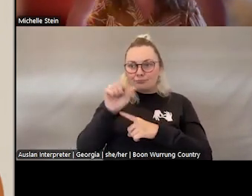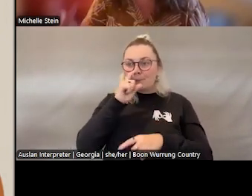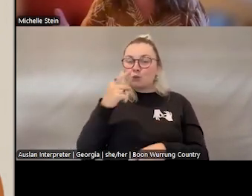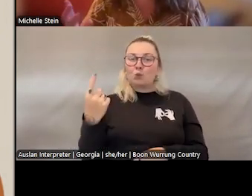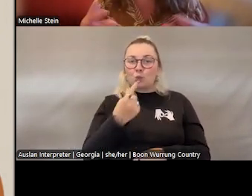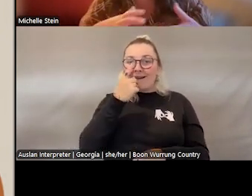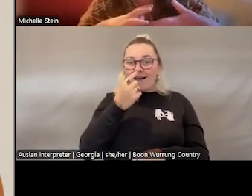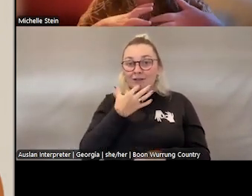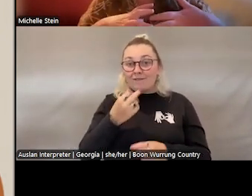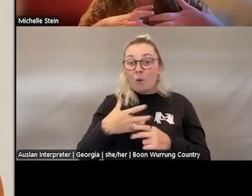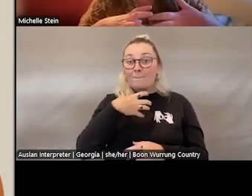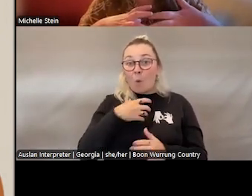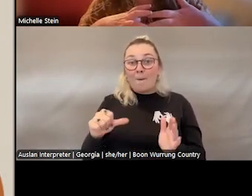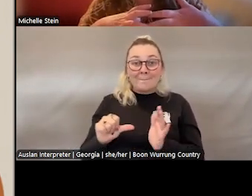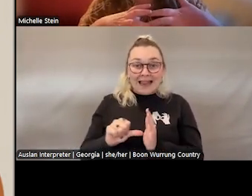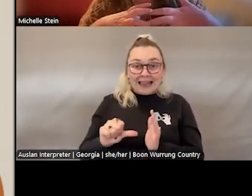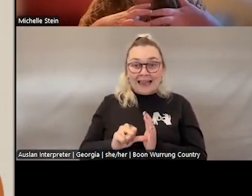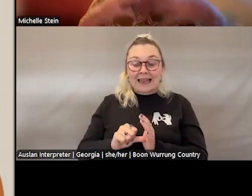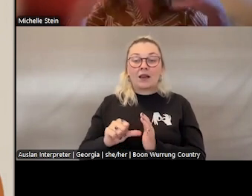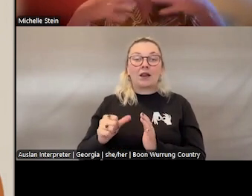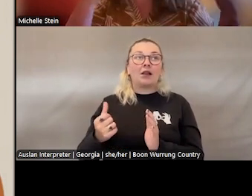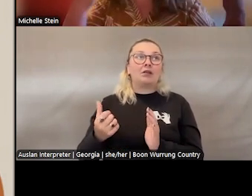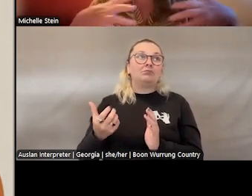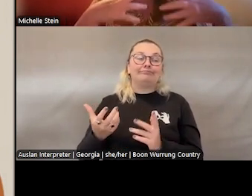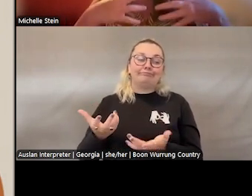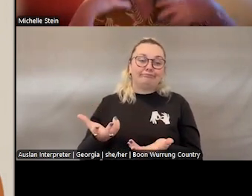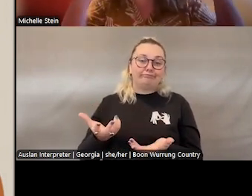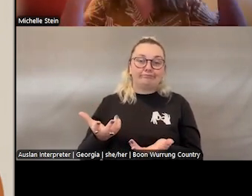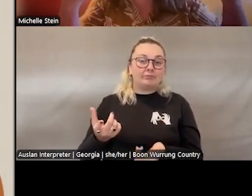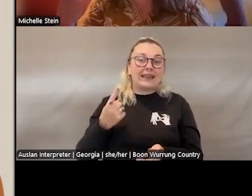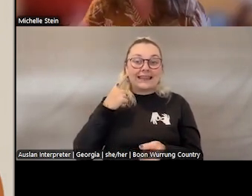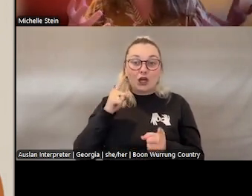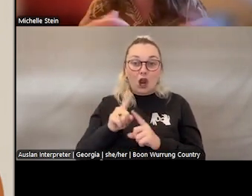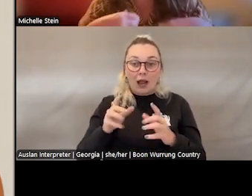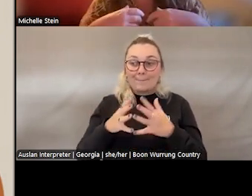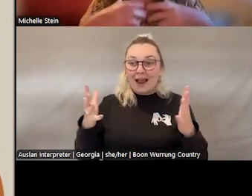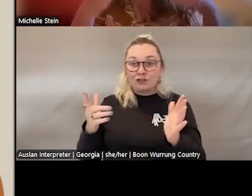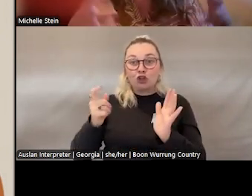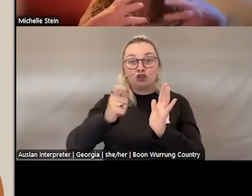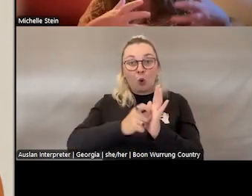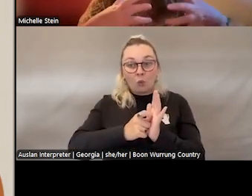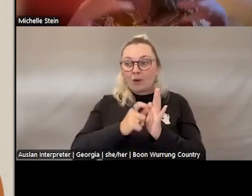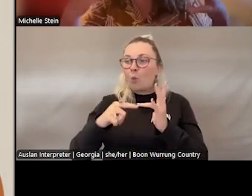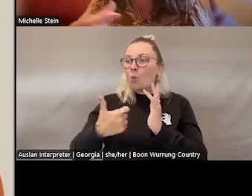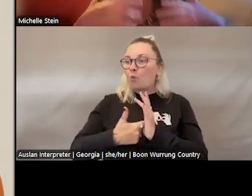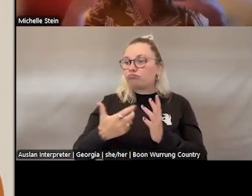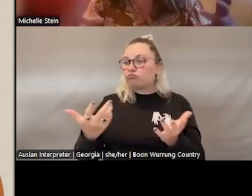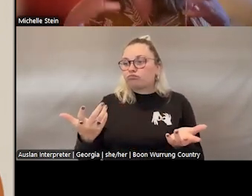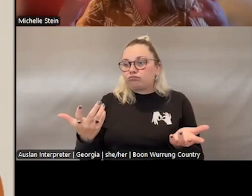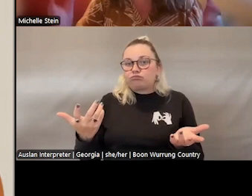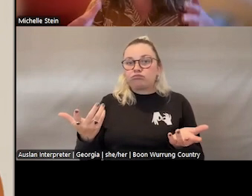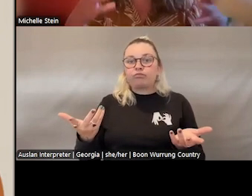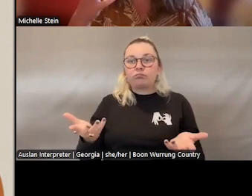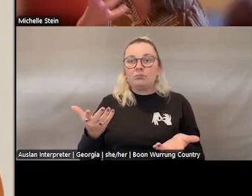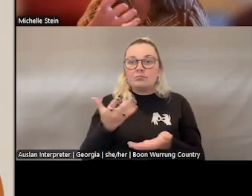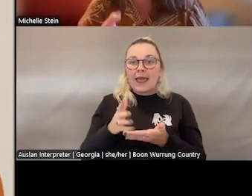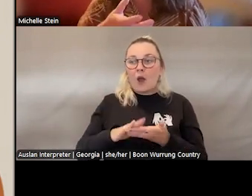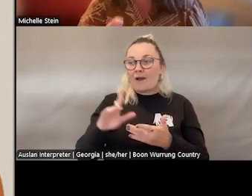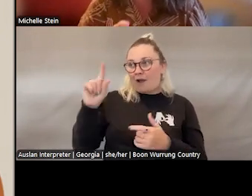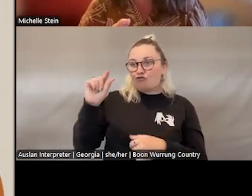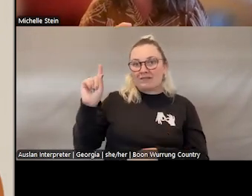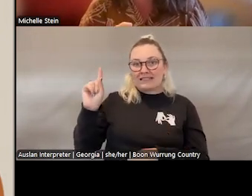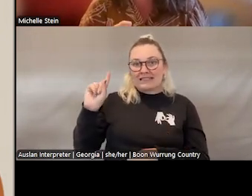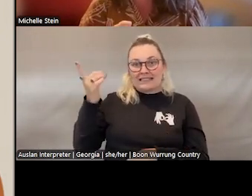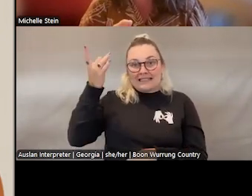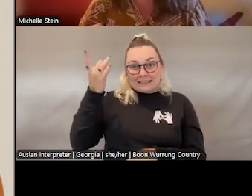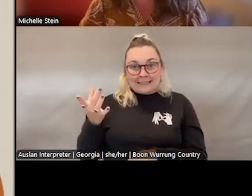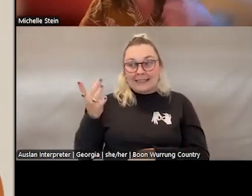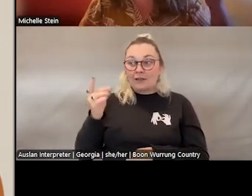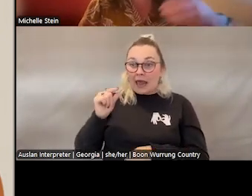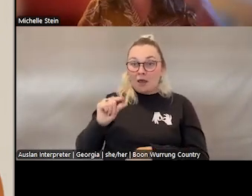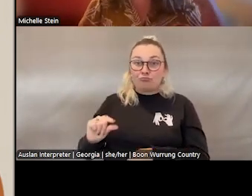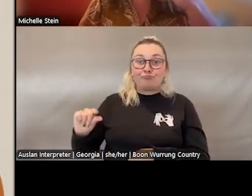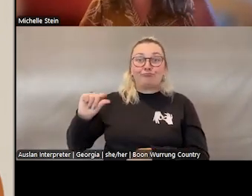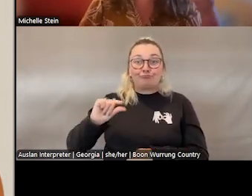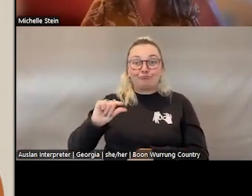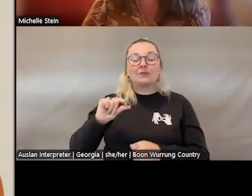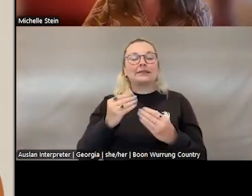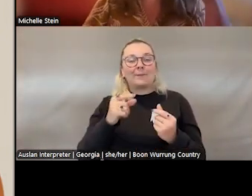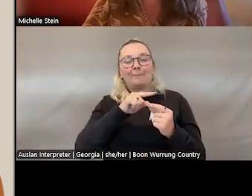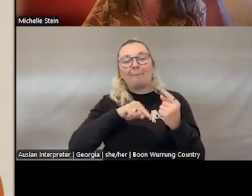give a bigger gift or an uplift in their existing gift, these are some of the things I am looking